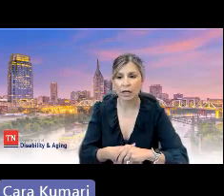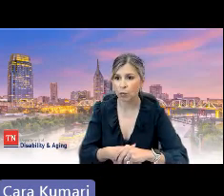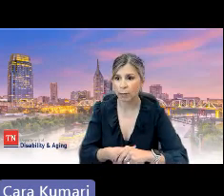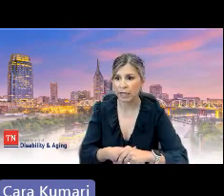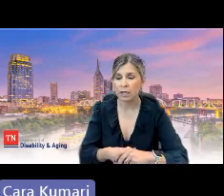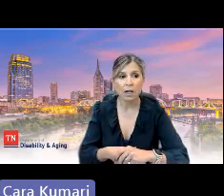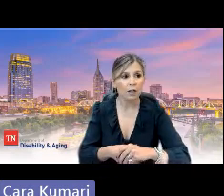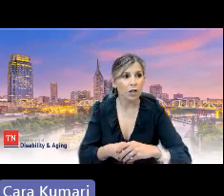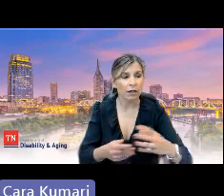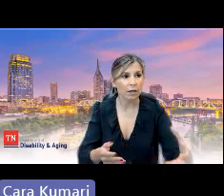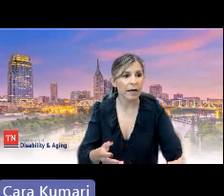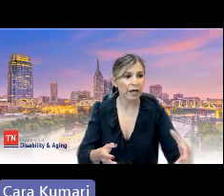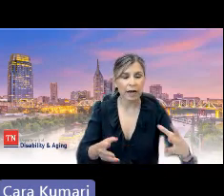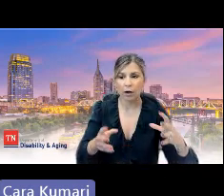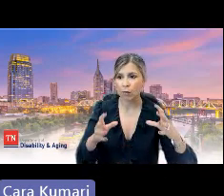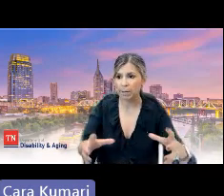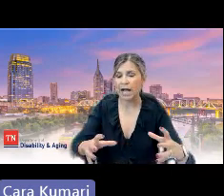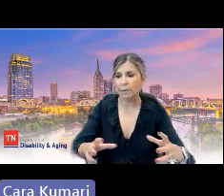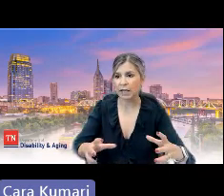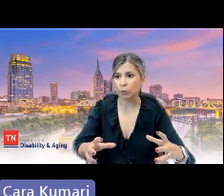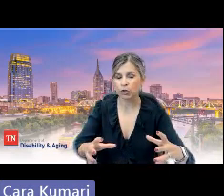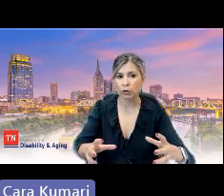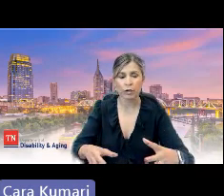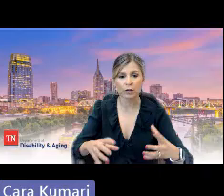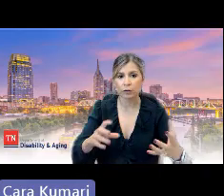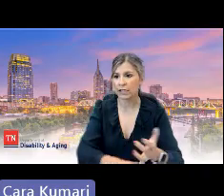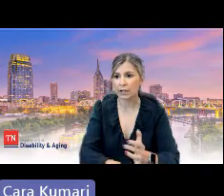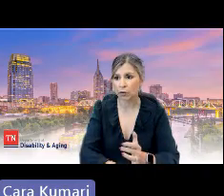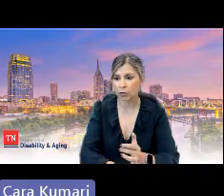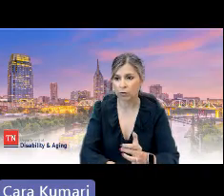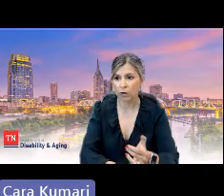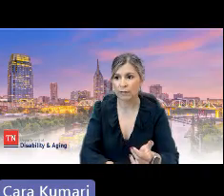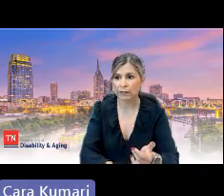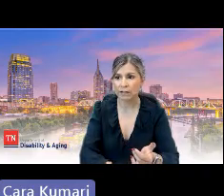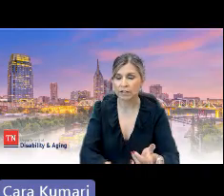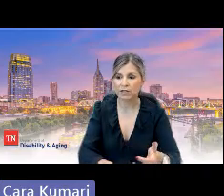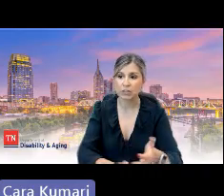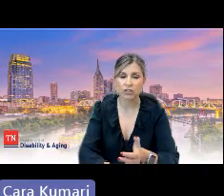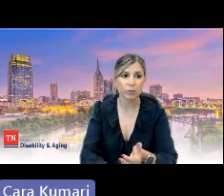a young woman talk about how MAPS helped her, her not only get her driving license,